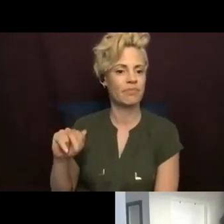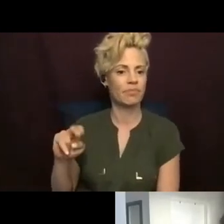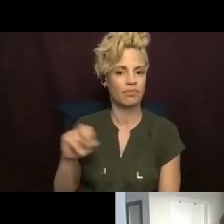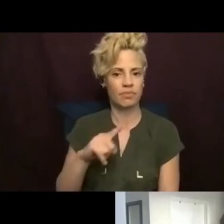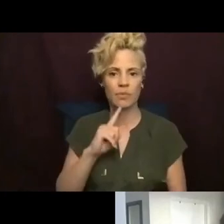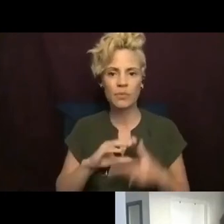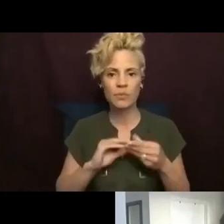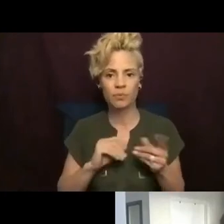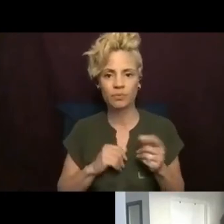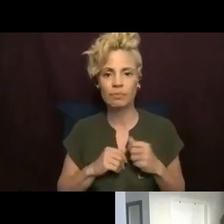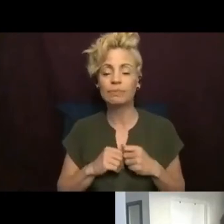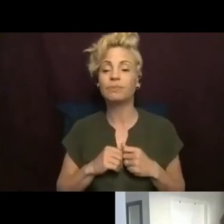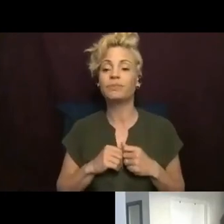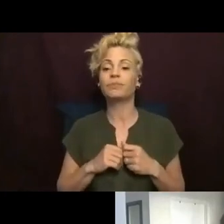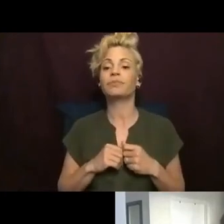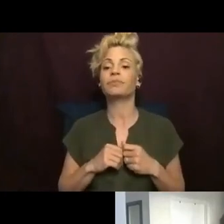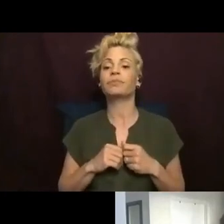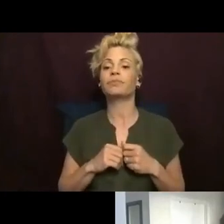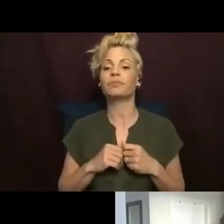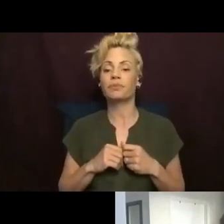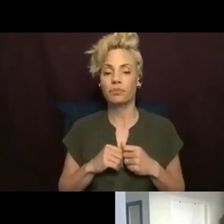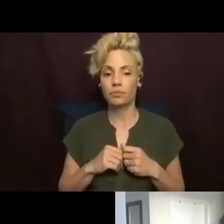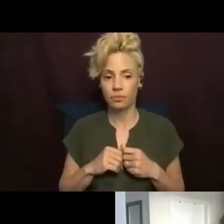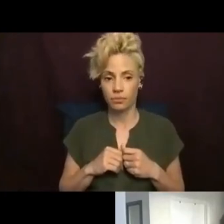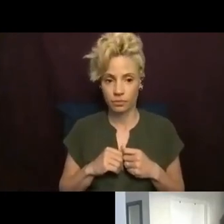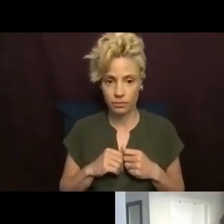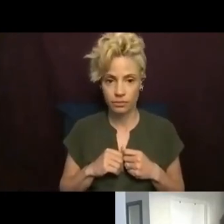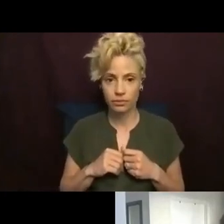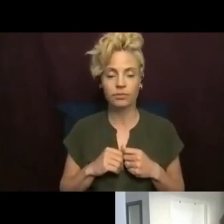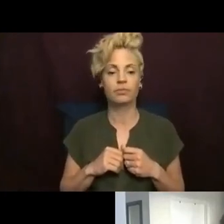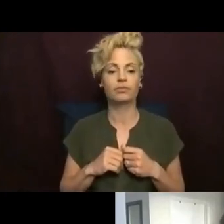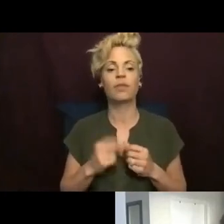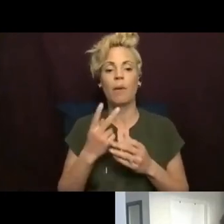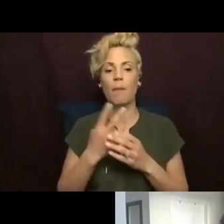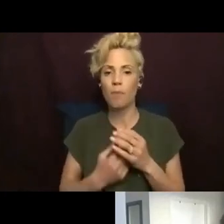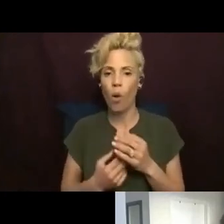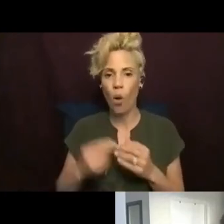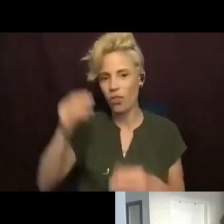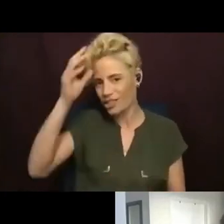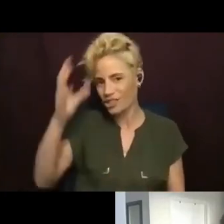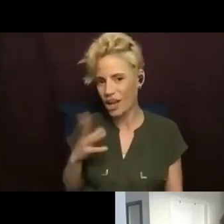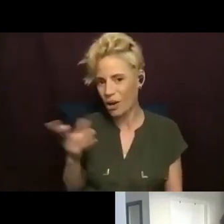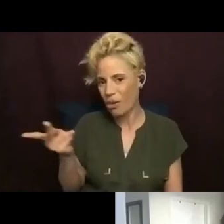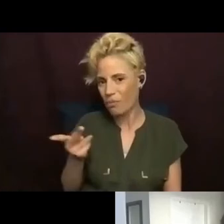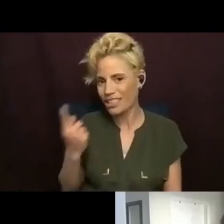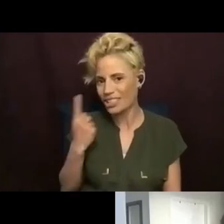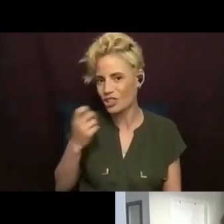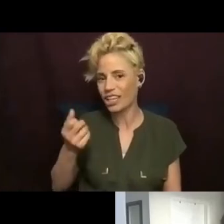I think what both gentlemen just said, I totally agree with.